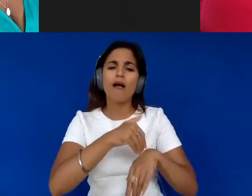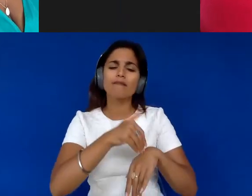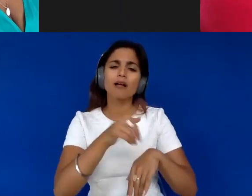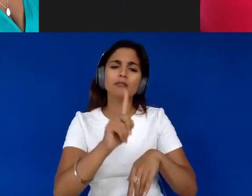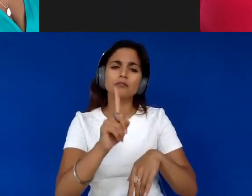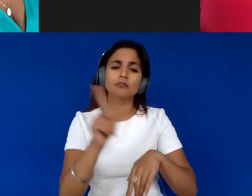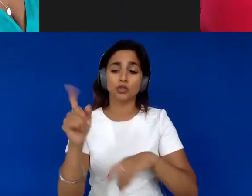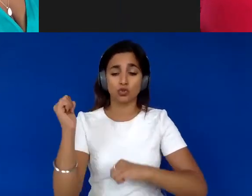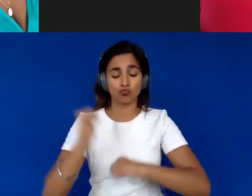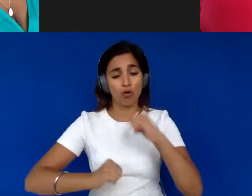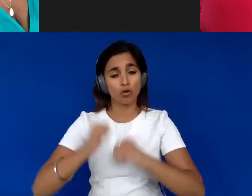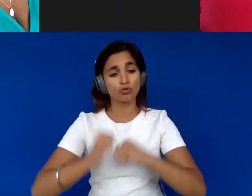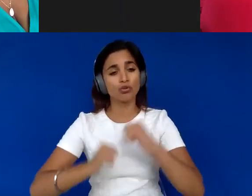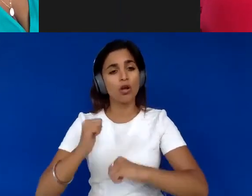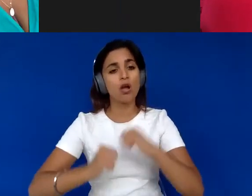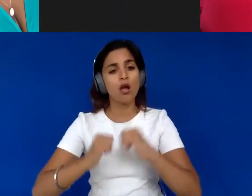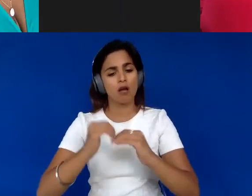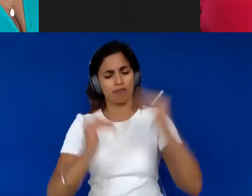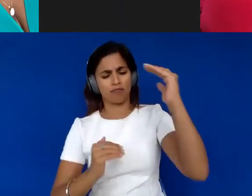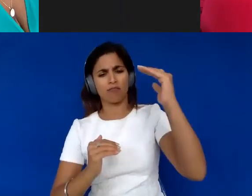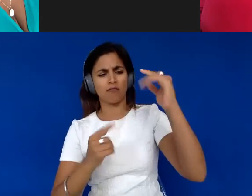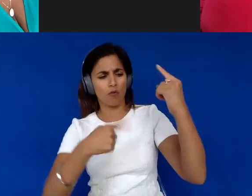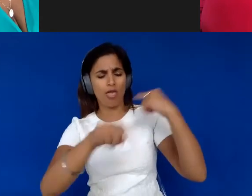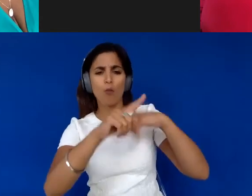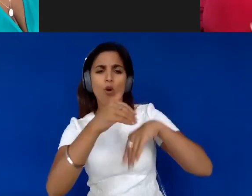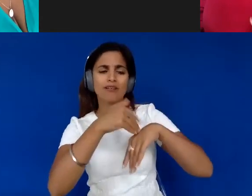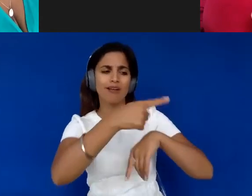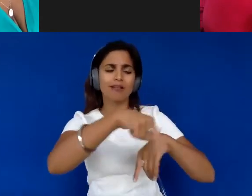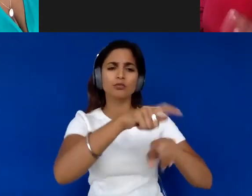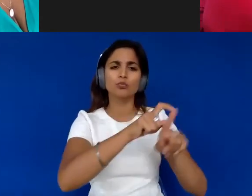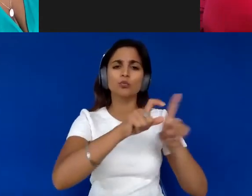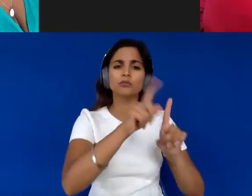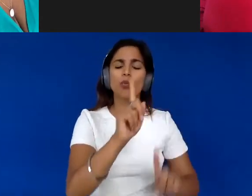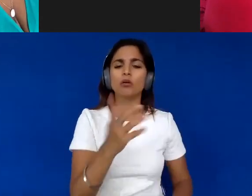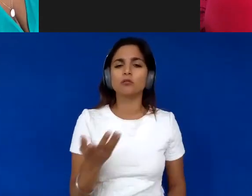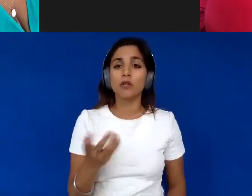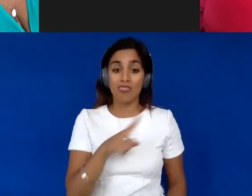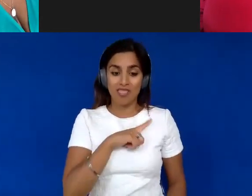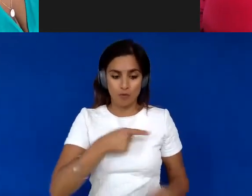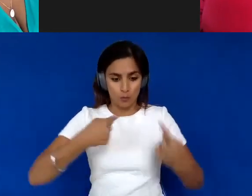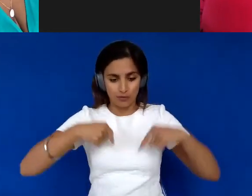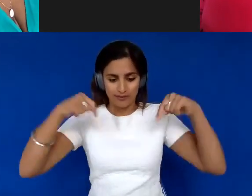on them? These are the reasons why we exist why Triple Cripples exist when we